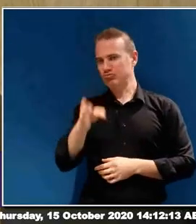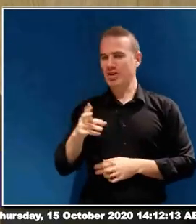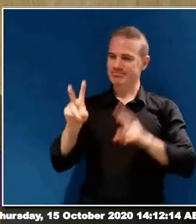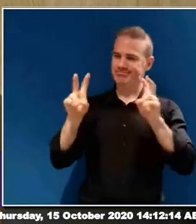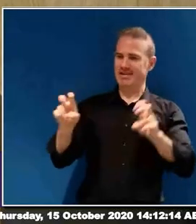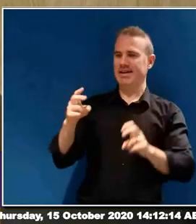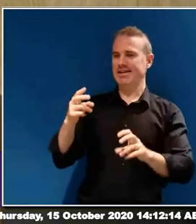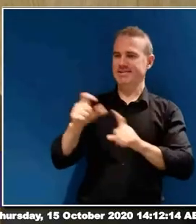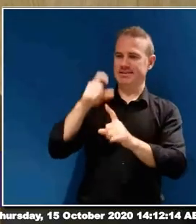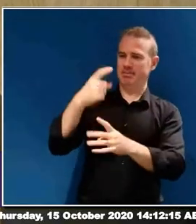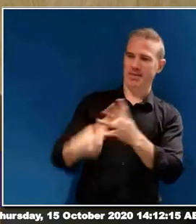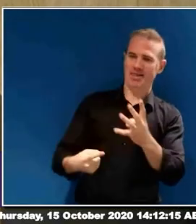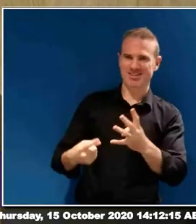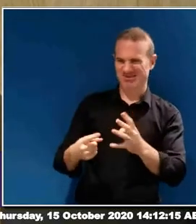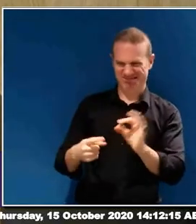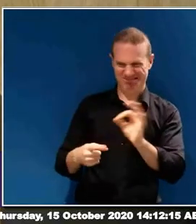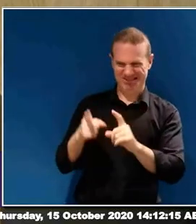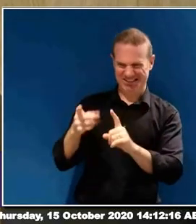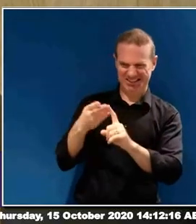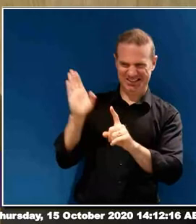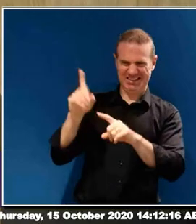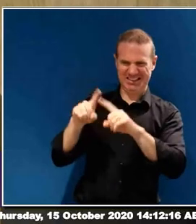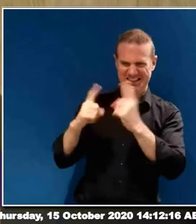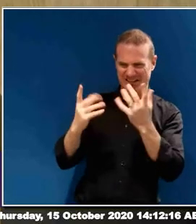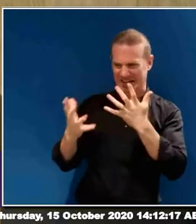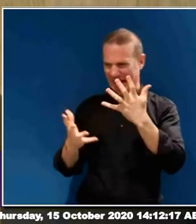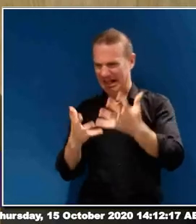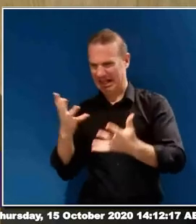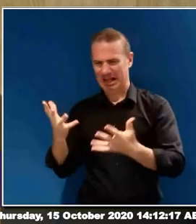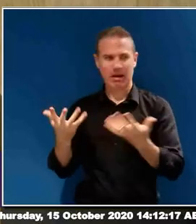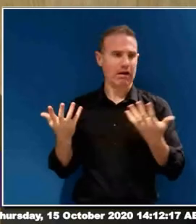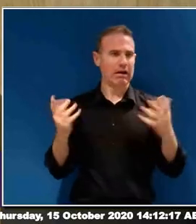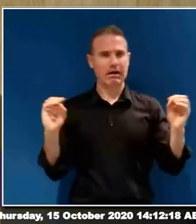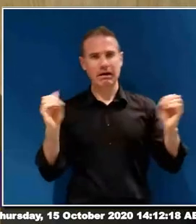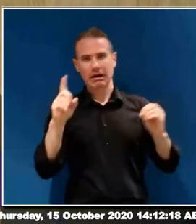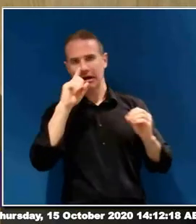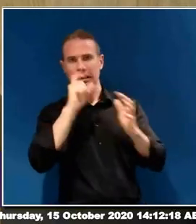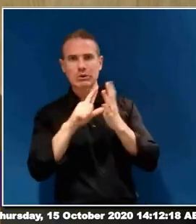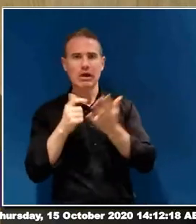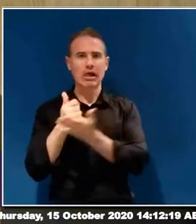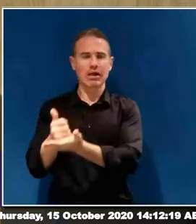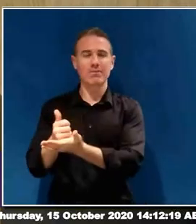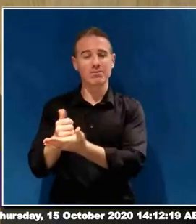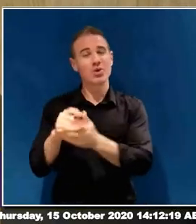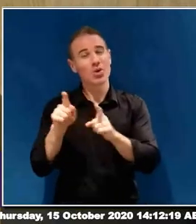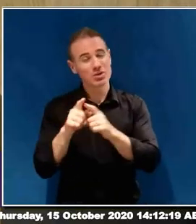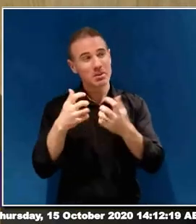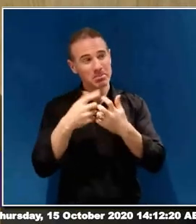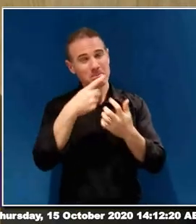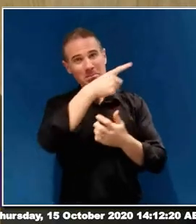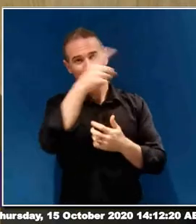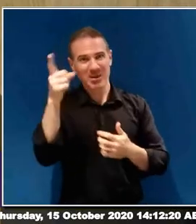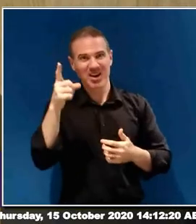Also, there's a lot of fear about mental illness and trauma, a lot of teachers